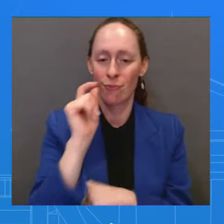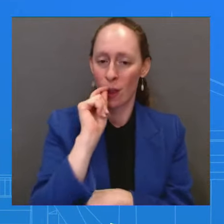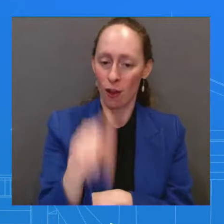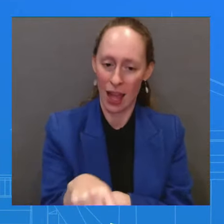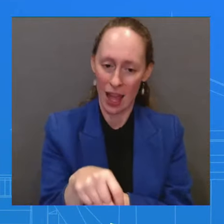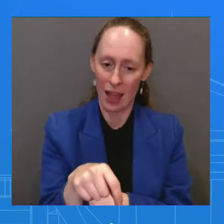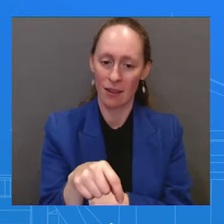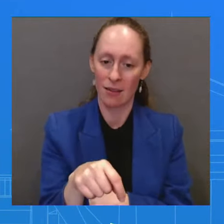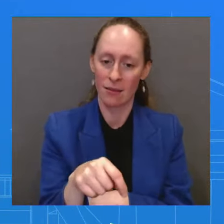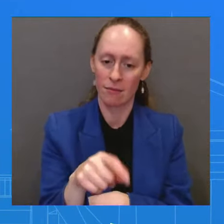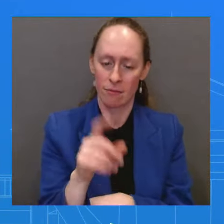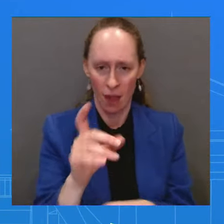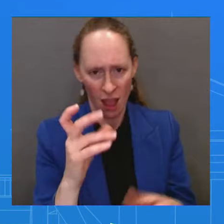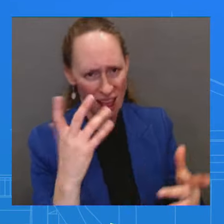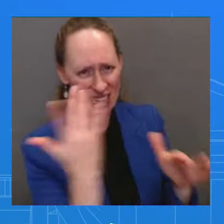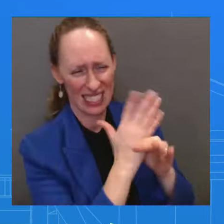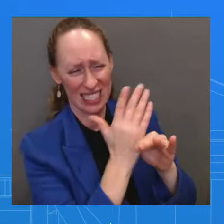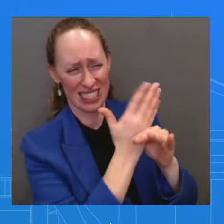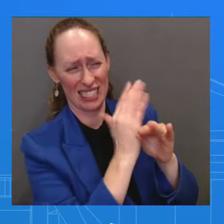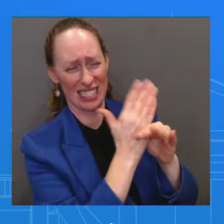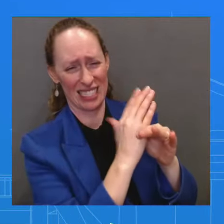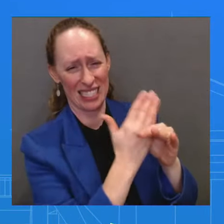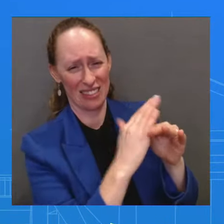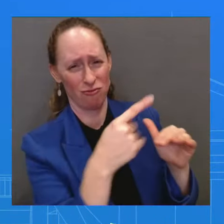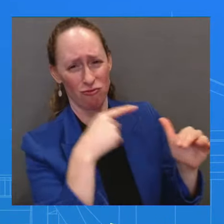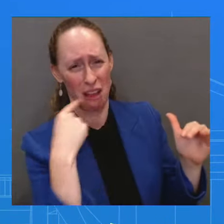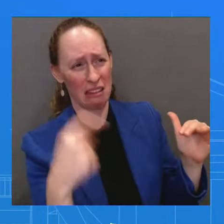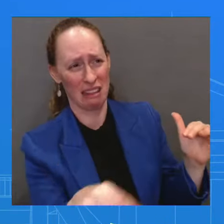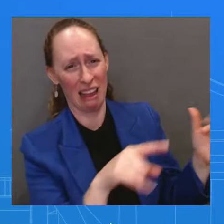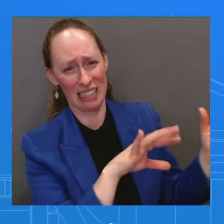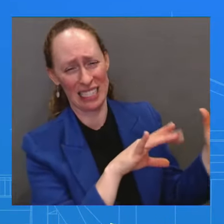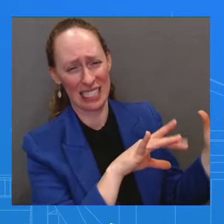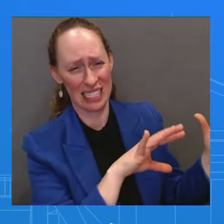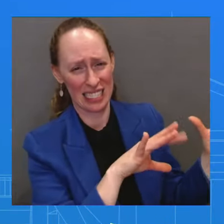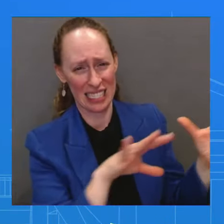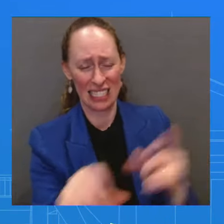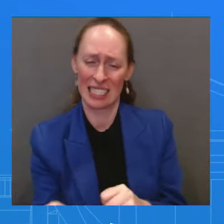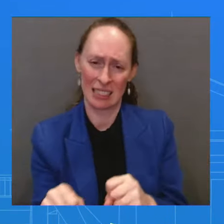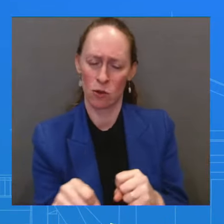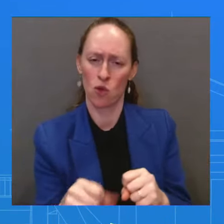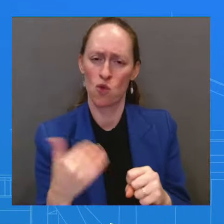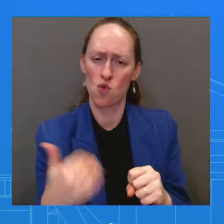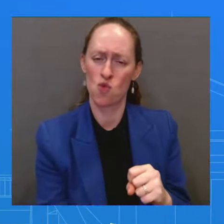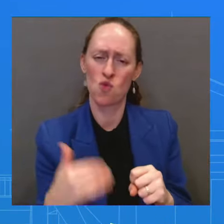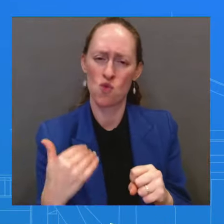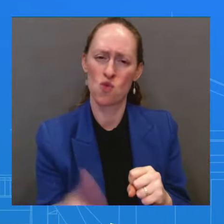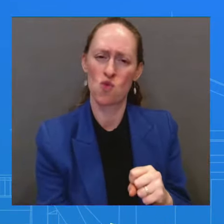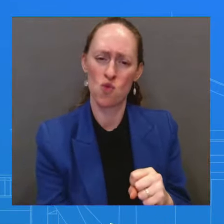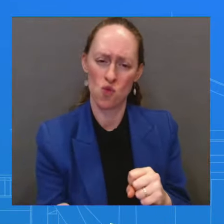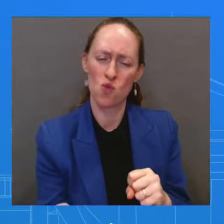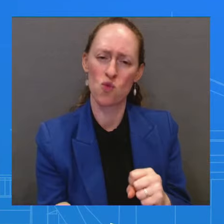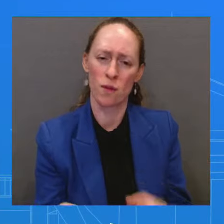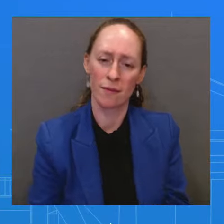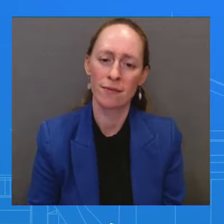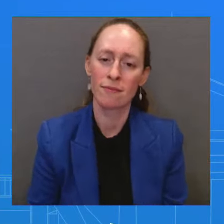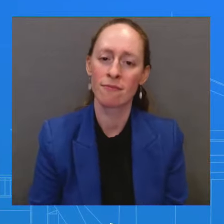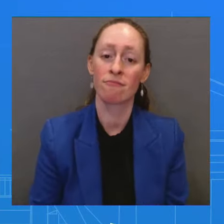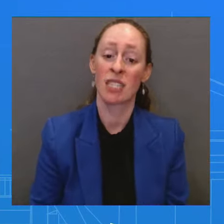A majority, right? Overwhelming majority. So, that still stands. Right? That has not gone away. That still stands. That -- that commitment